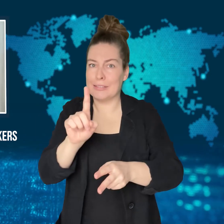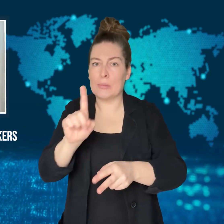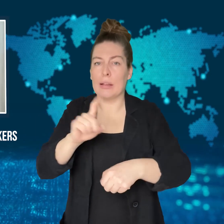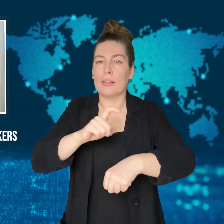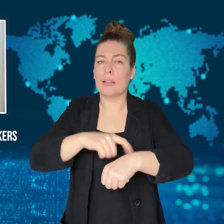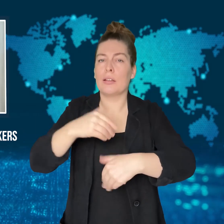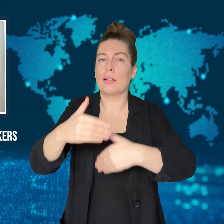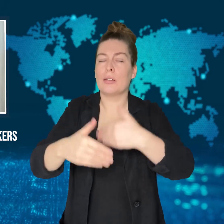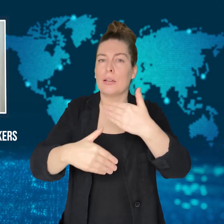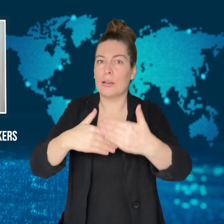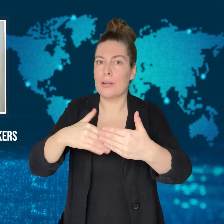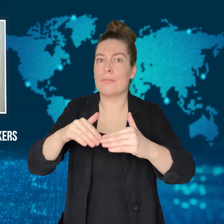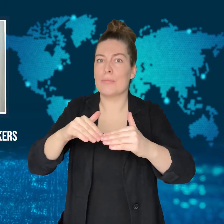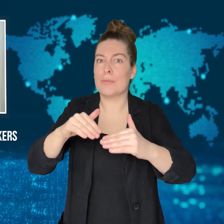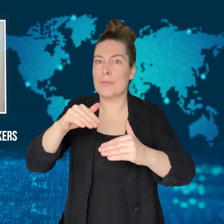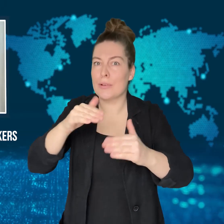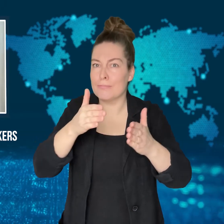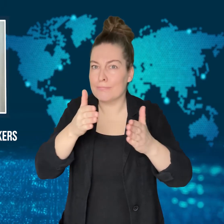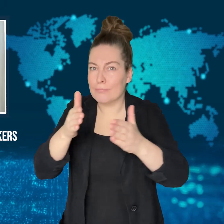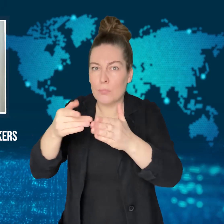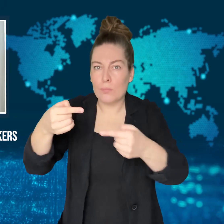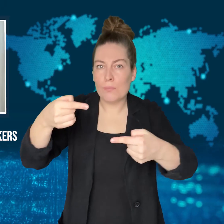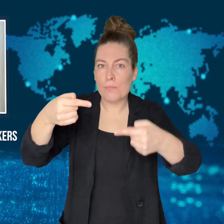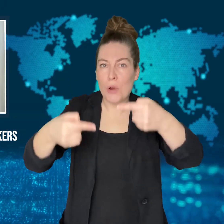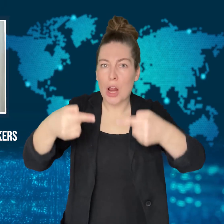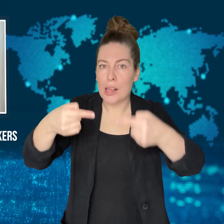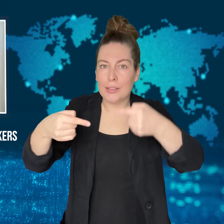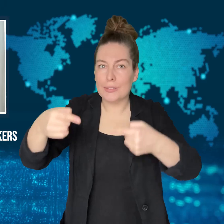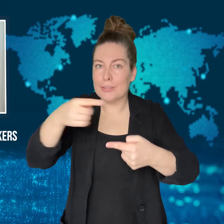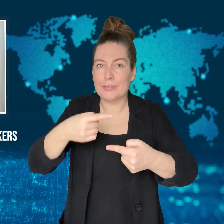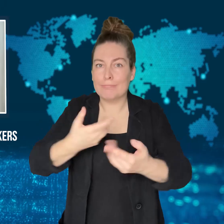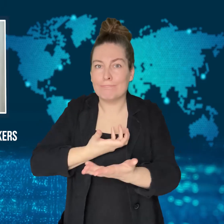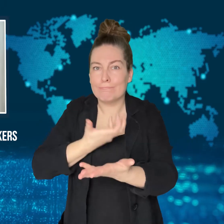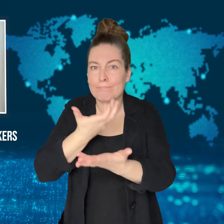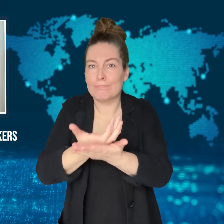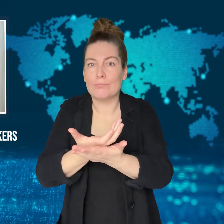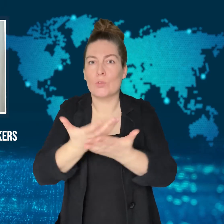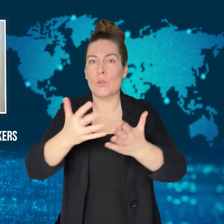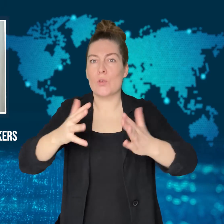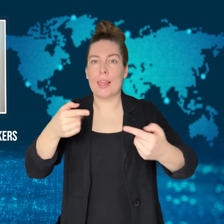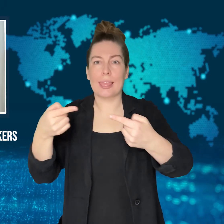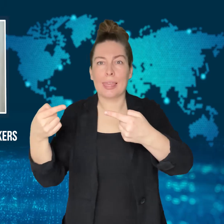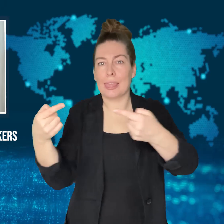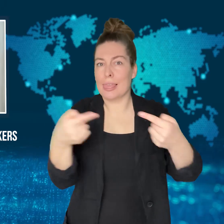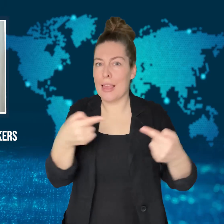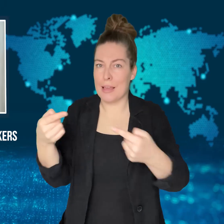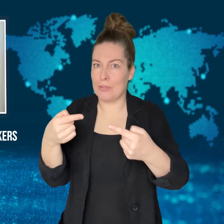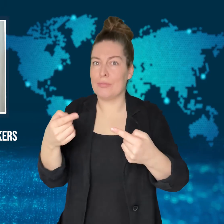information but with time it was used at times to